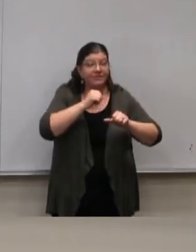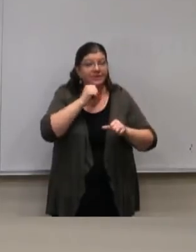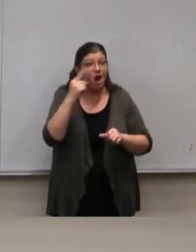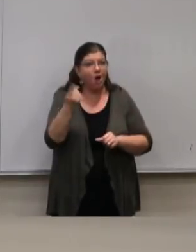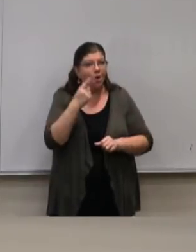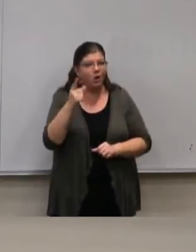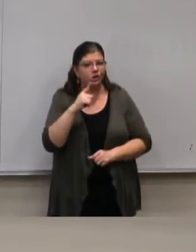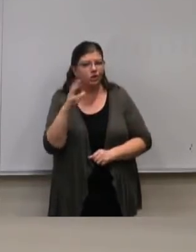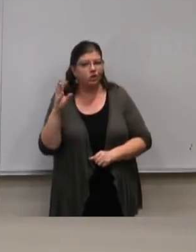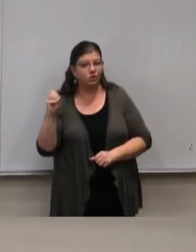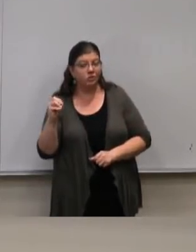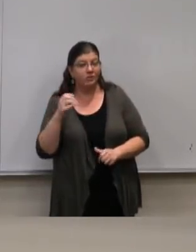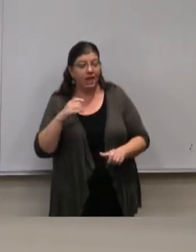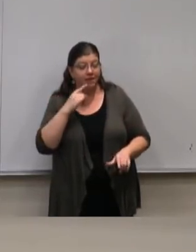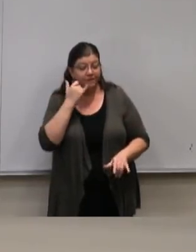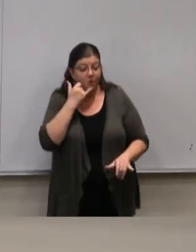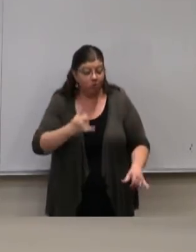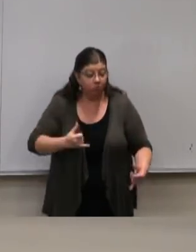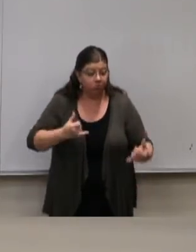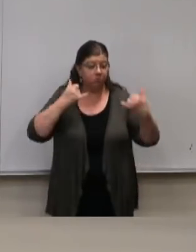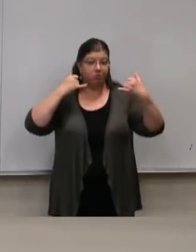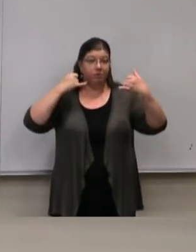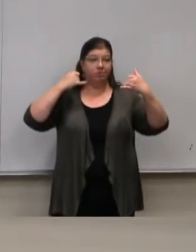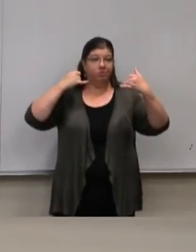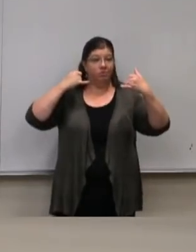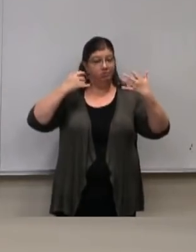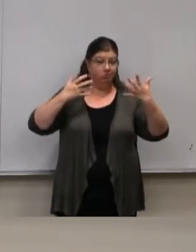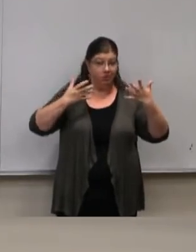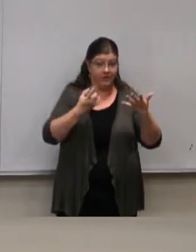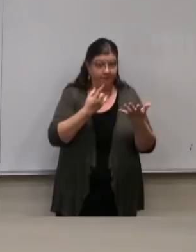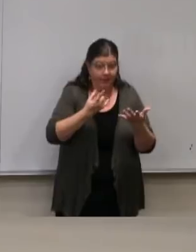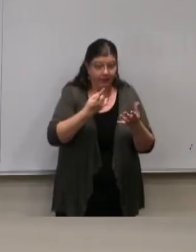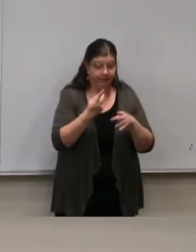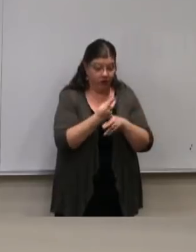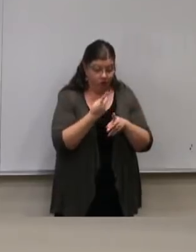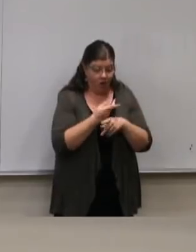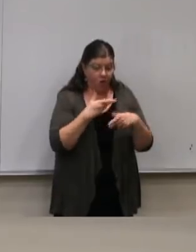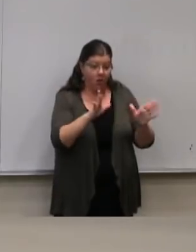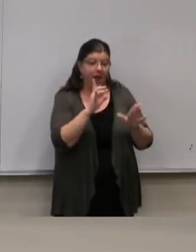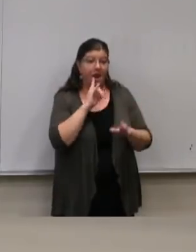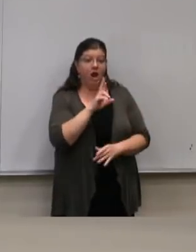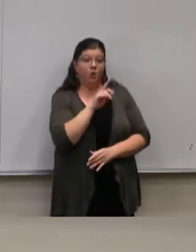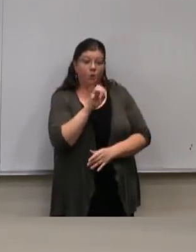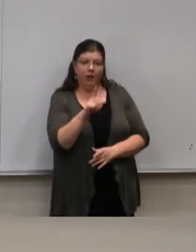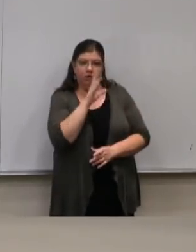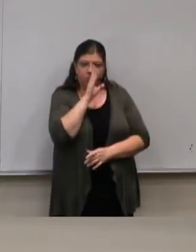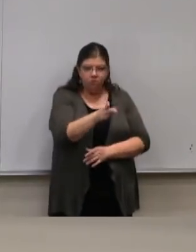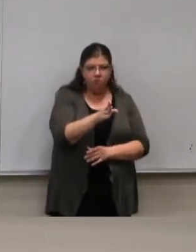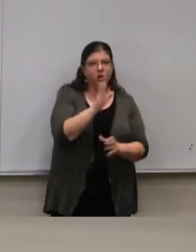Maybe pick up a phone, figure out some other way to have real-time conversations with faculty, staff,